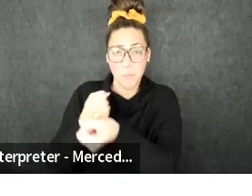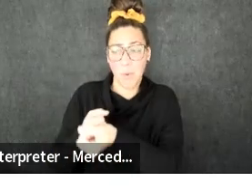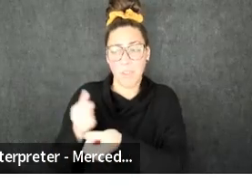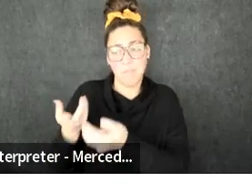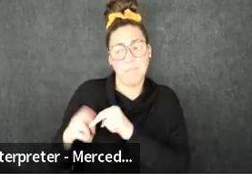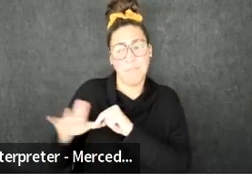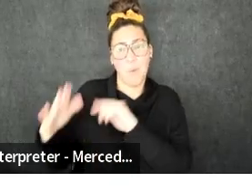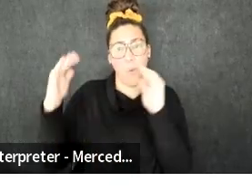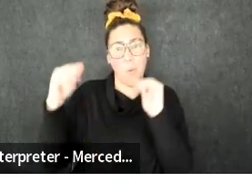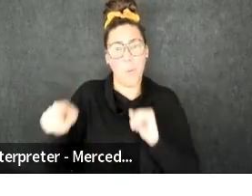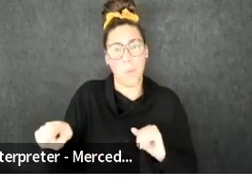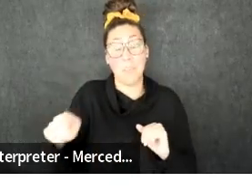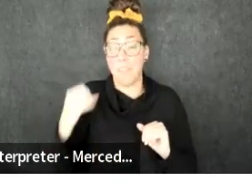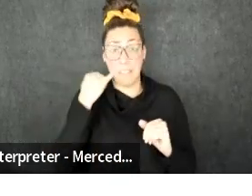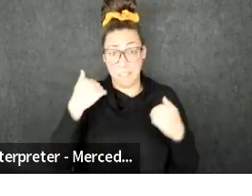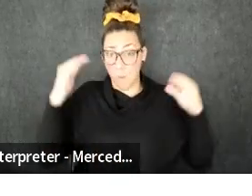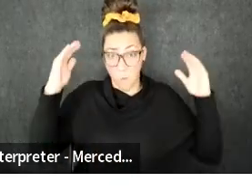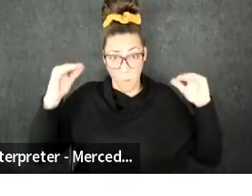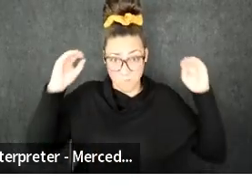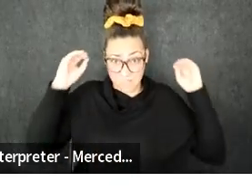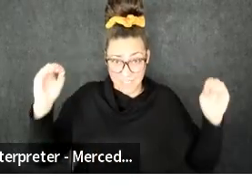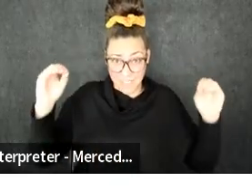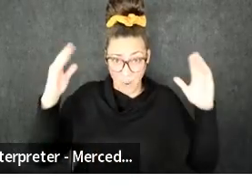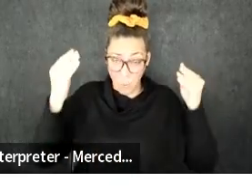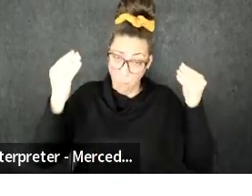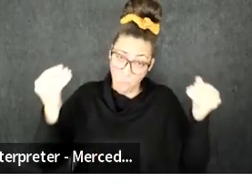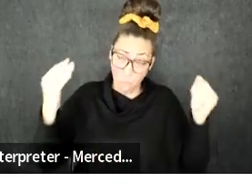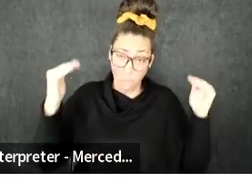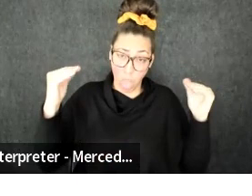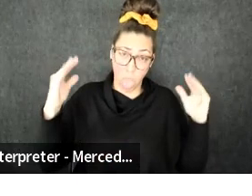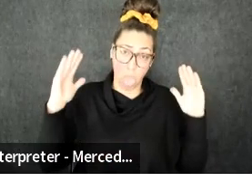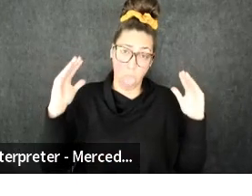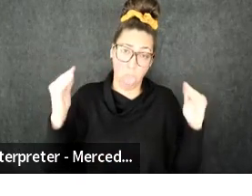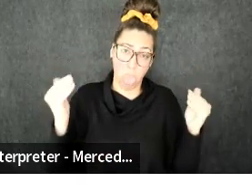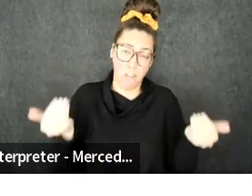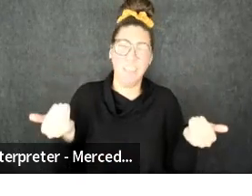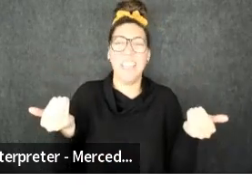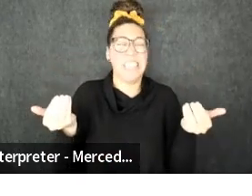because if we're, if we don't have hope or it's waning and it makes for our lives